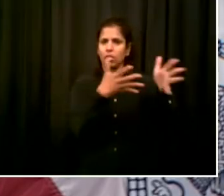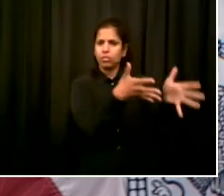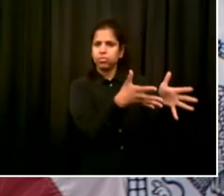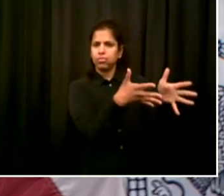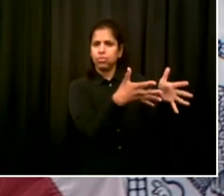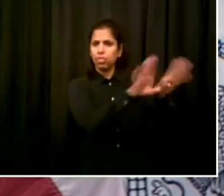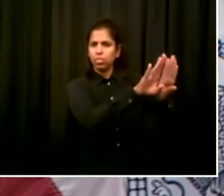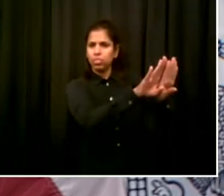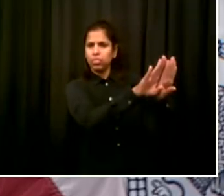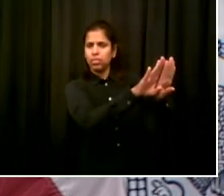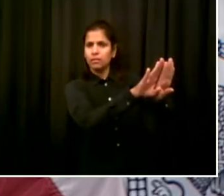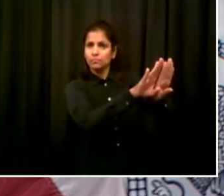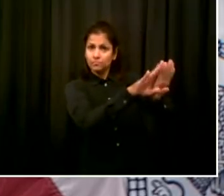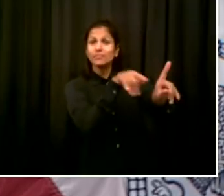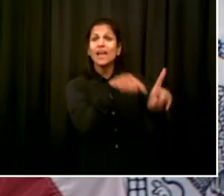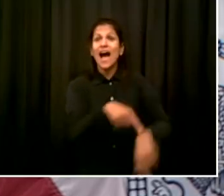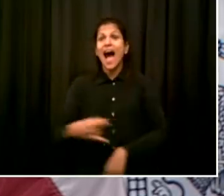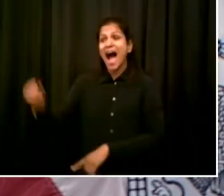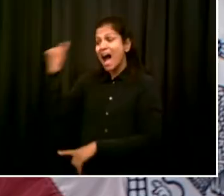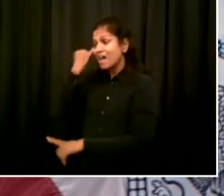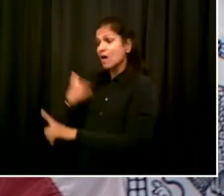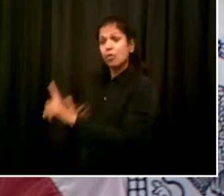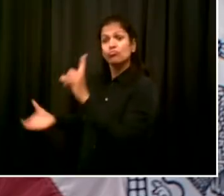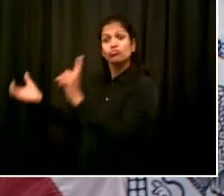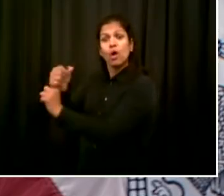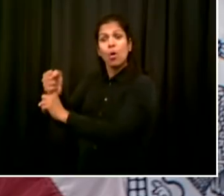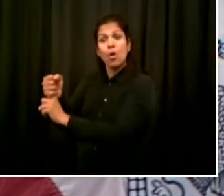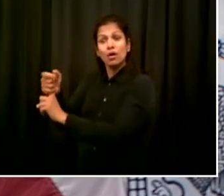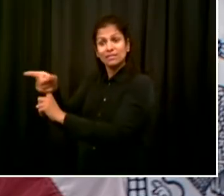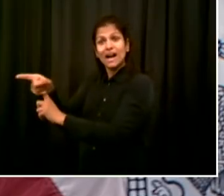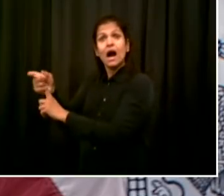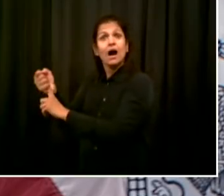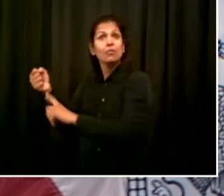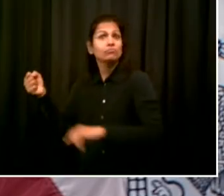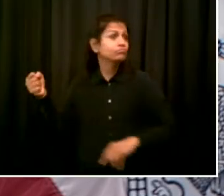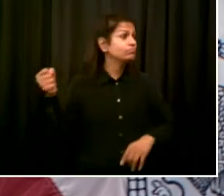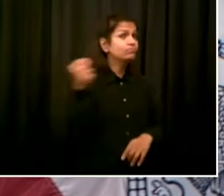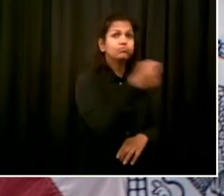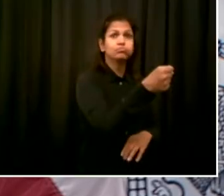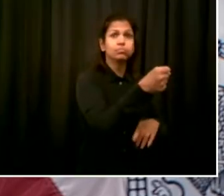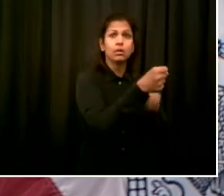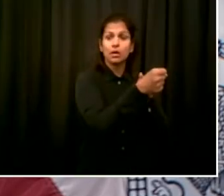GET PEOPLE OFF THE STREETS AND IF THE COURT